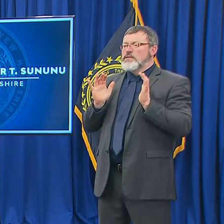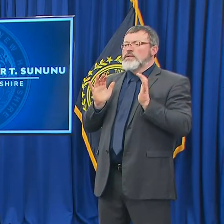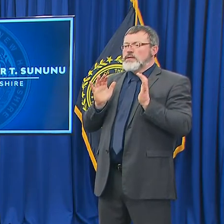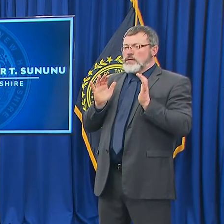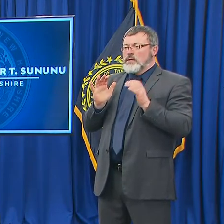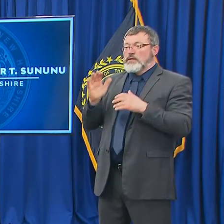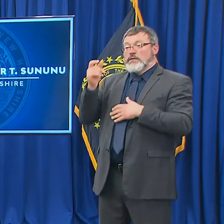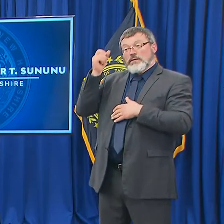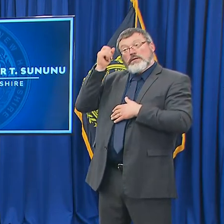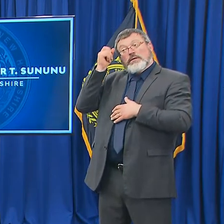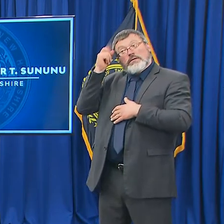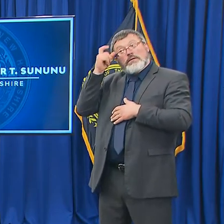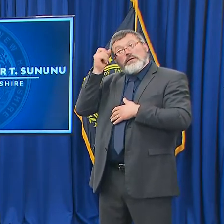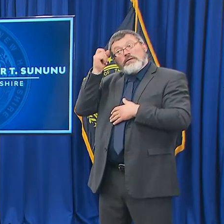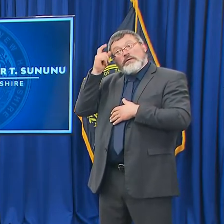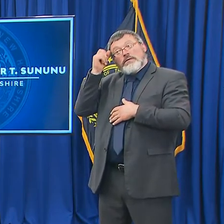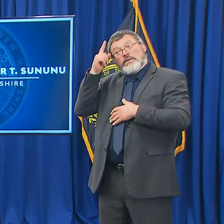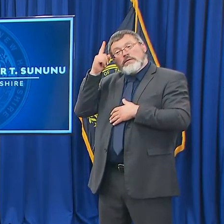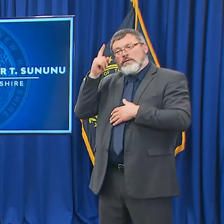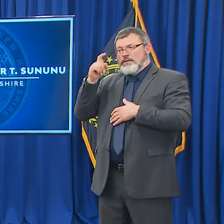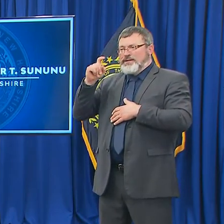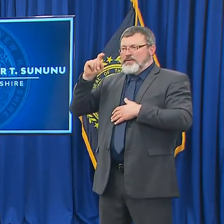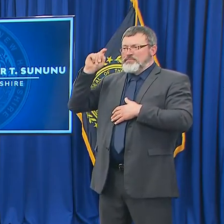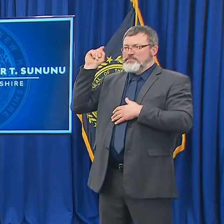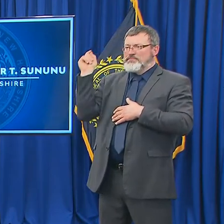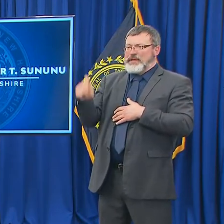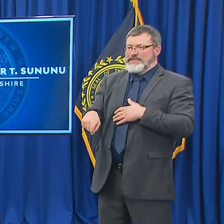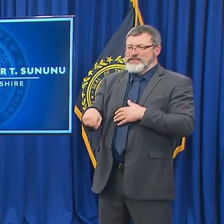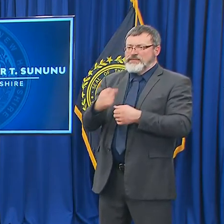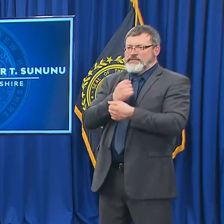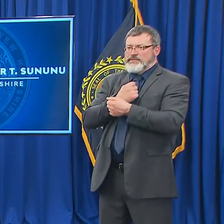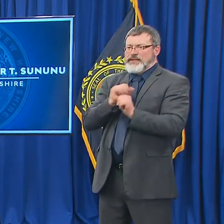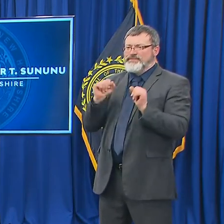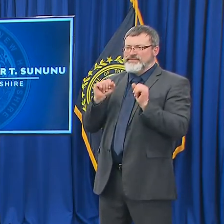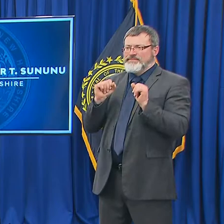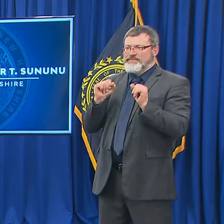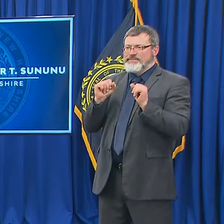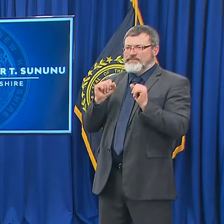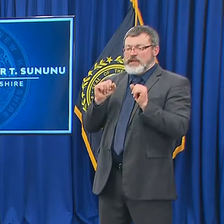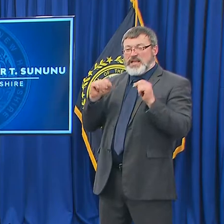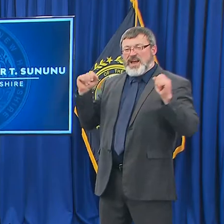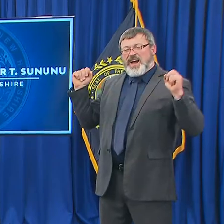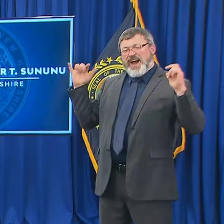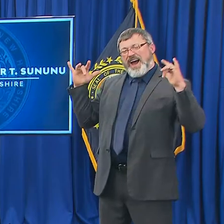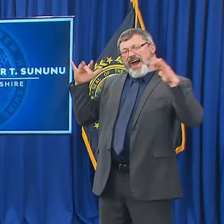So we just want folks to really be very cognizant of that and understand the level of seriousness